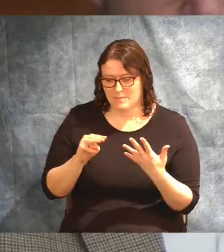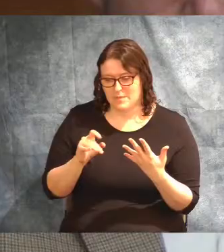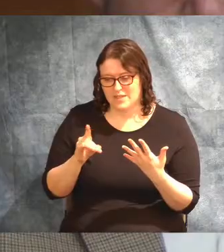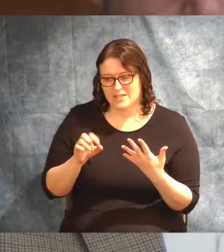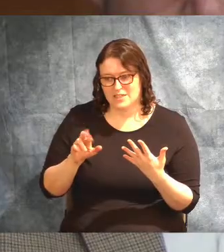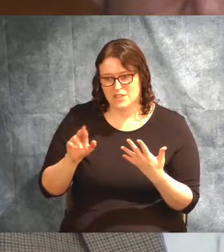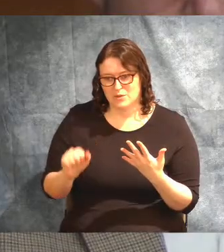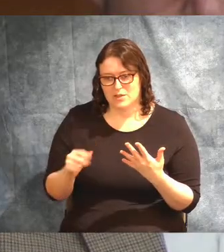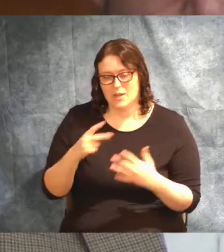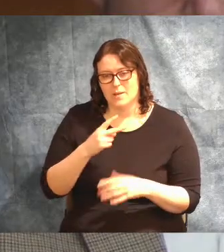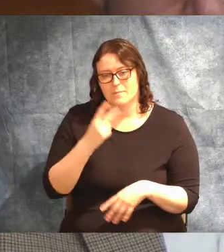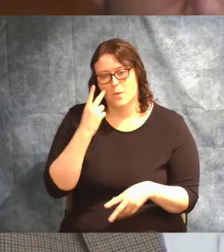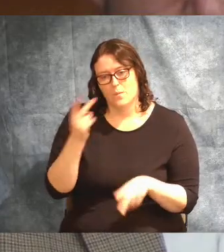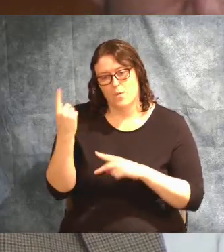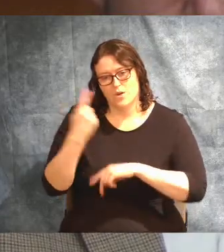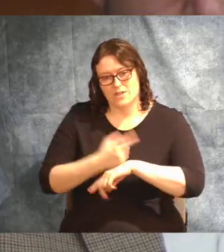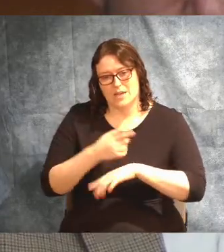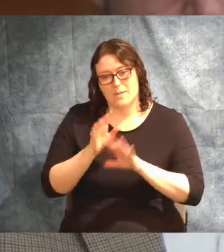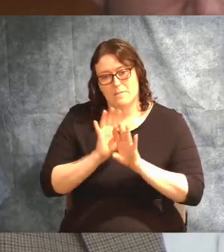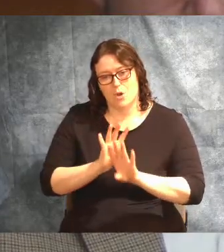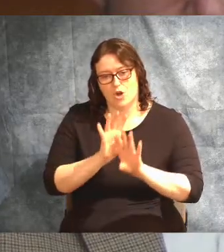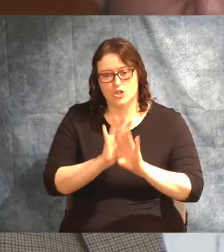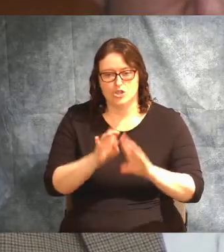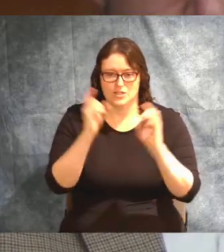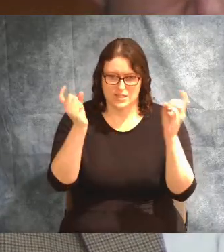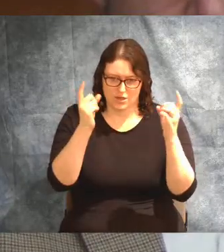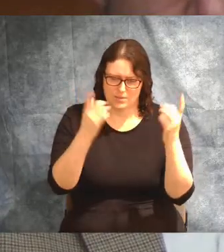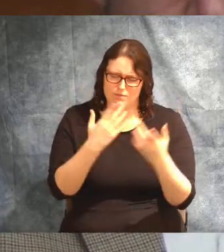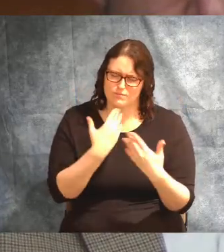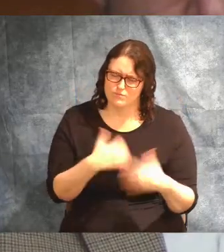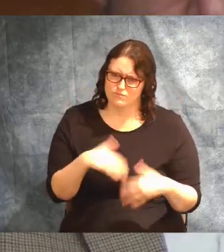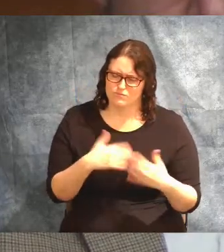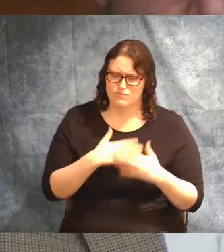march and ceremony. A very well done. They had a great crowd. It was a beautiful day.